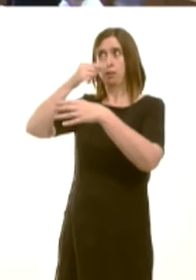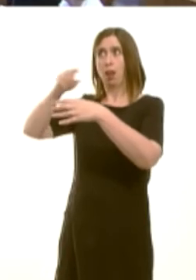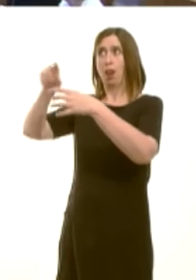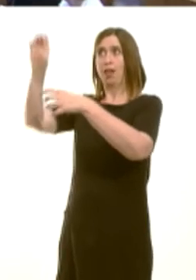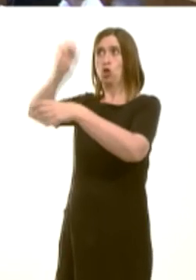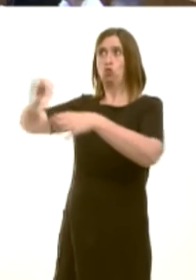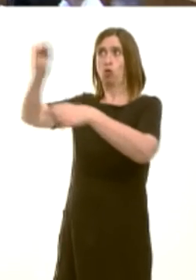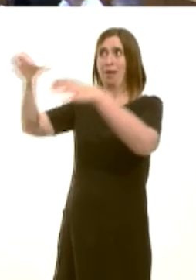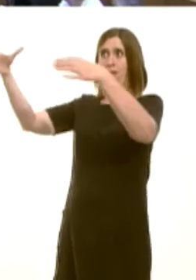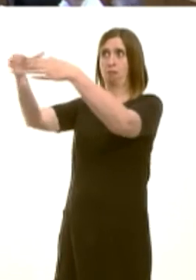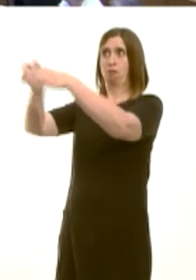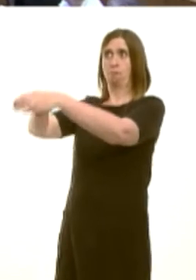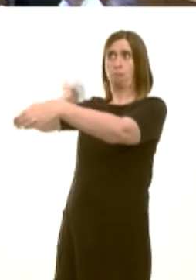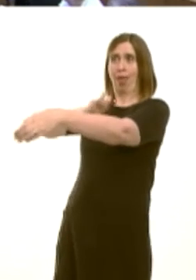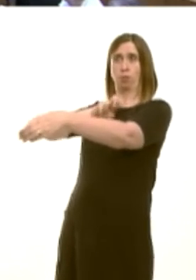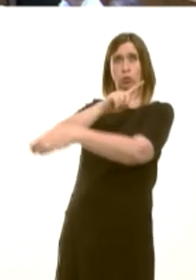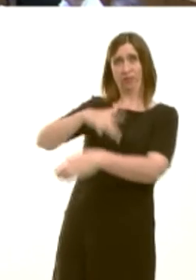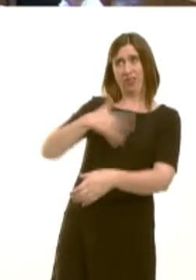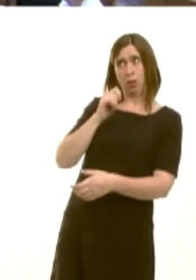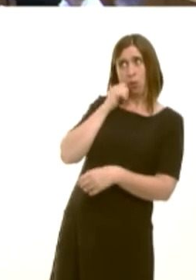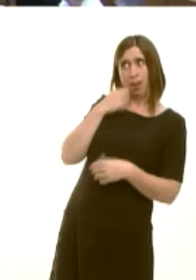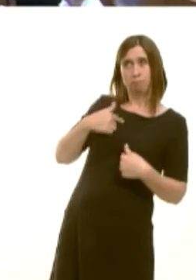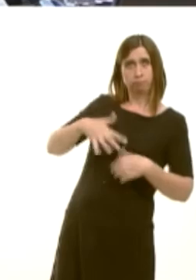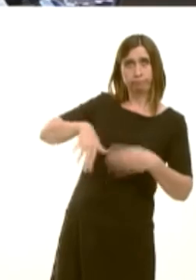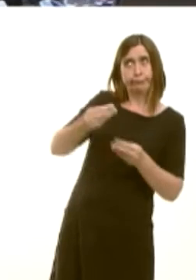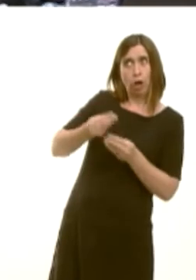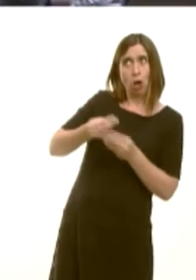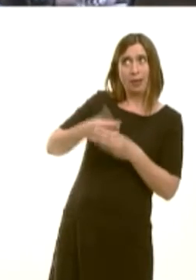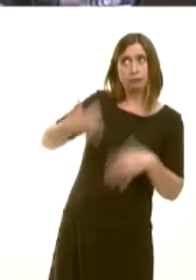economy? OAQ(4)2281(FM) Carwyn Jones: The economic losses to Wales